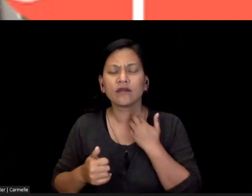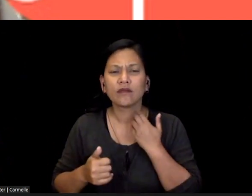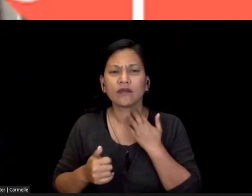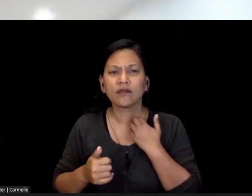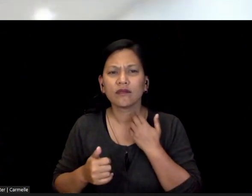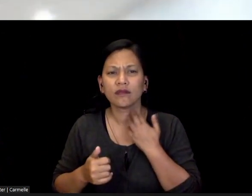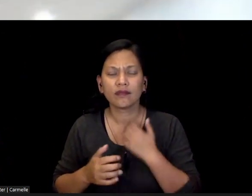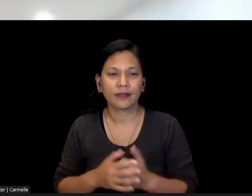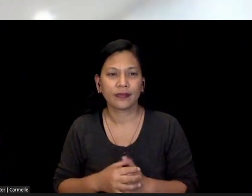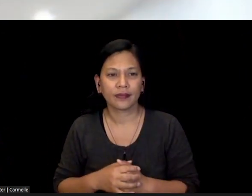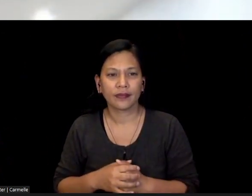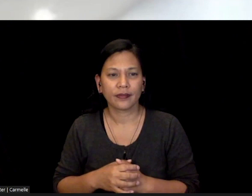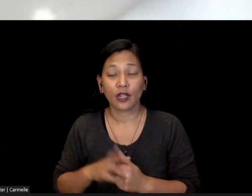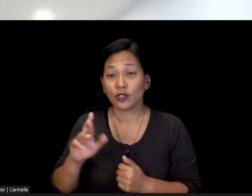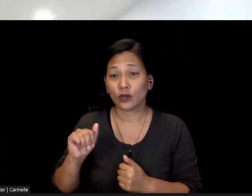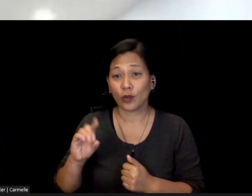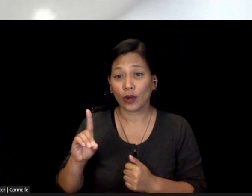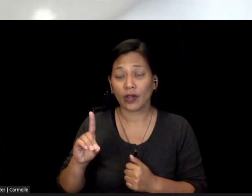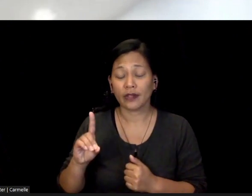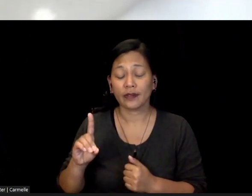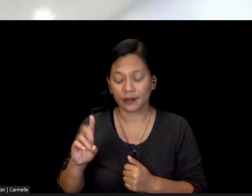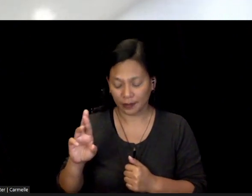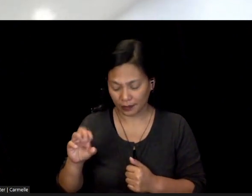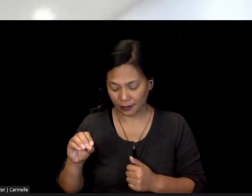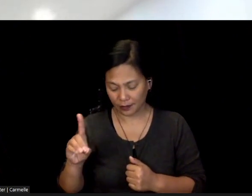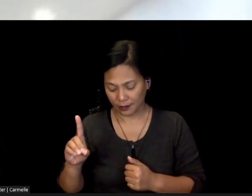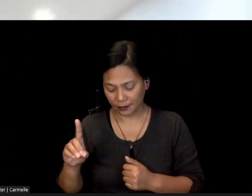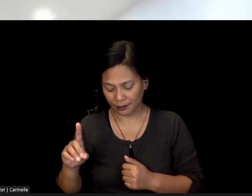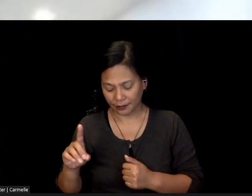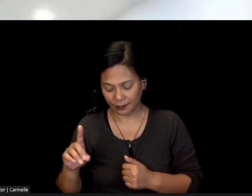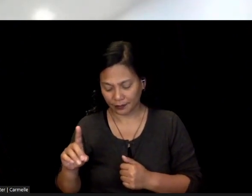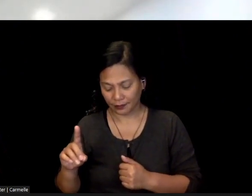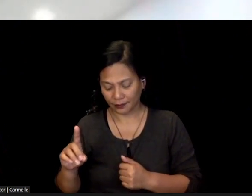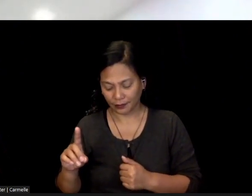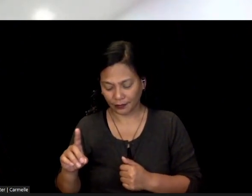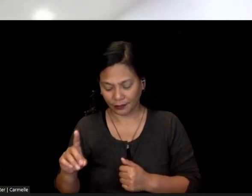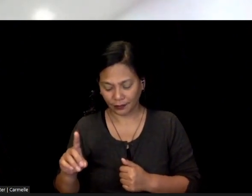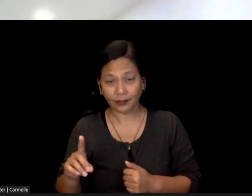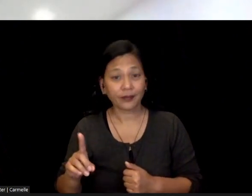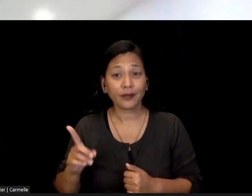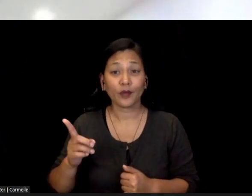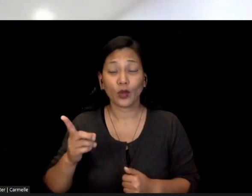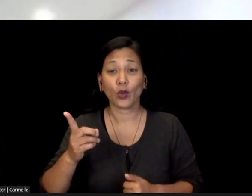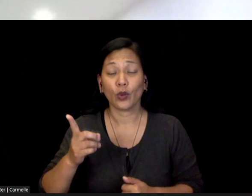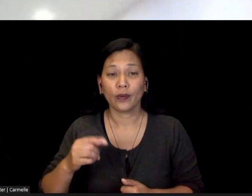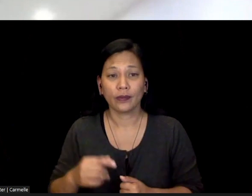Yeah, no. So, so again this is where, you know, we will fund.